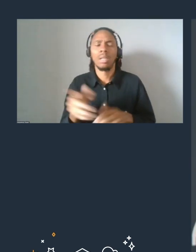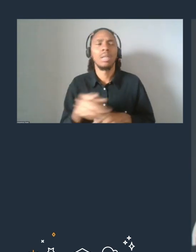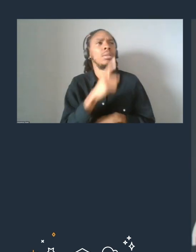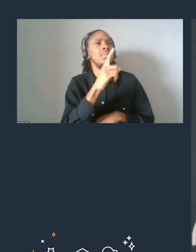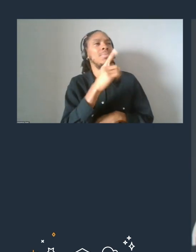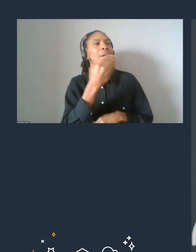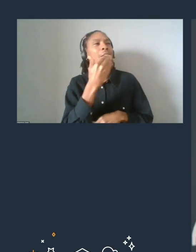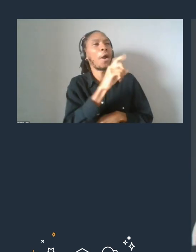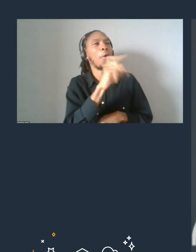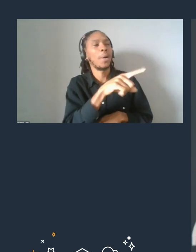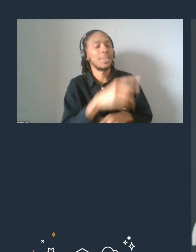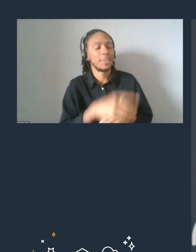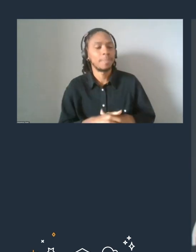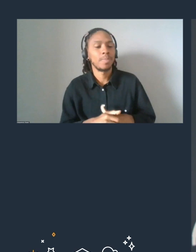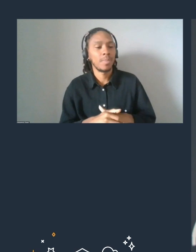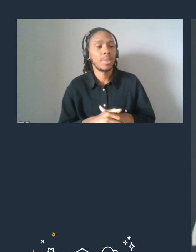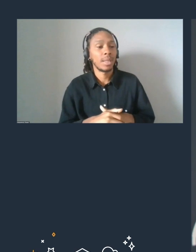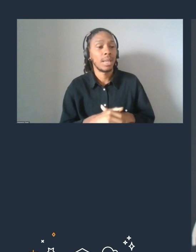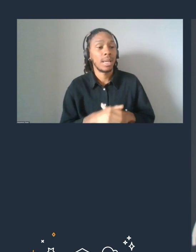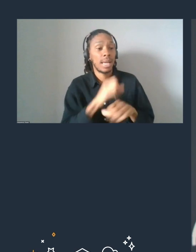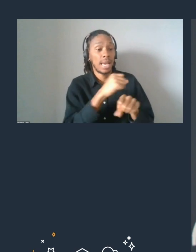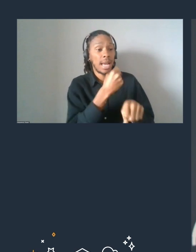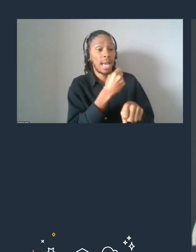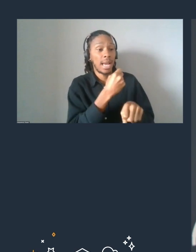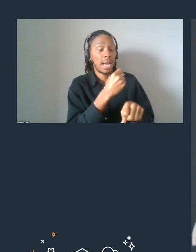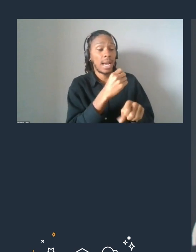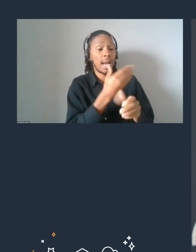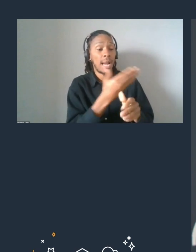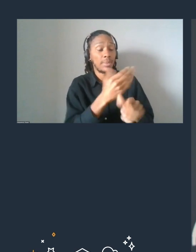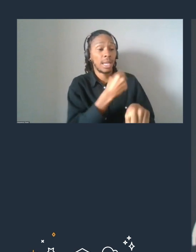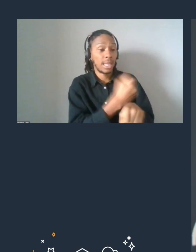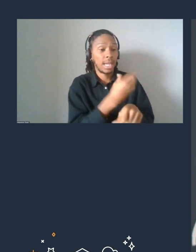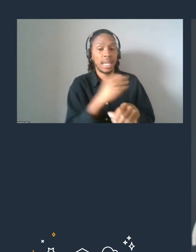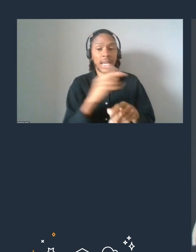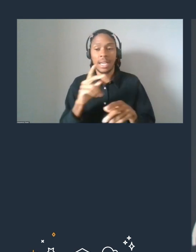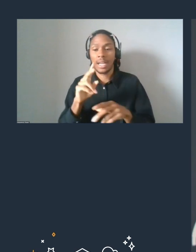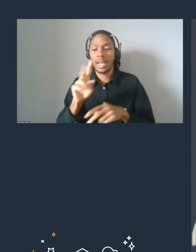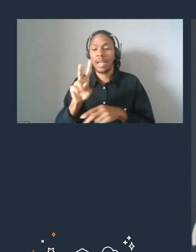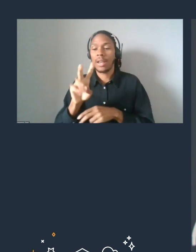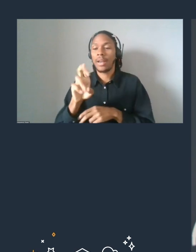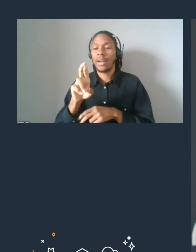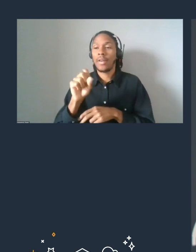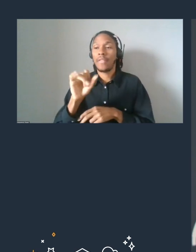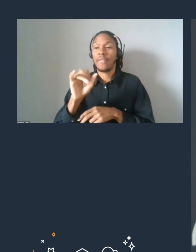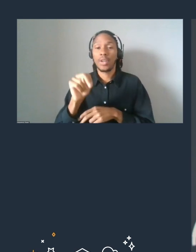So object log and versioning are actually features for different use cases.